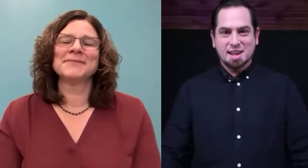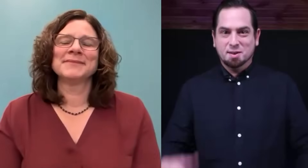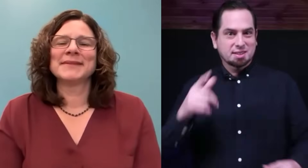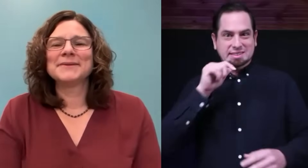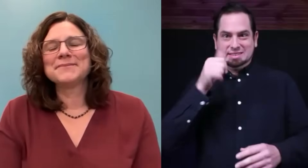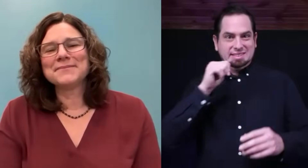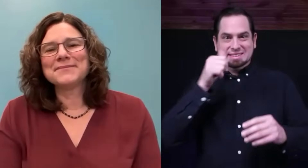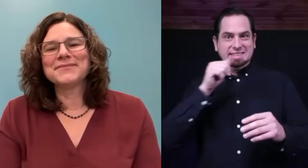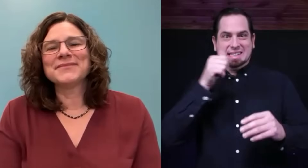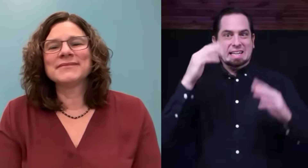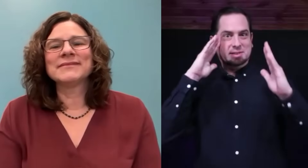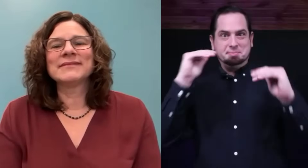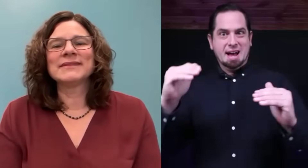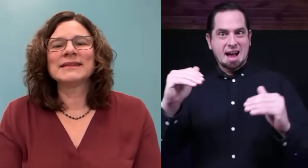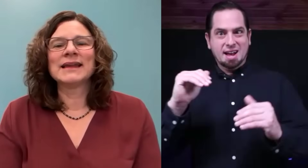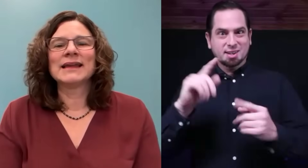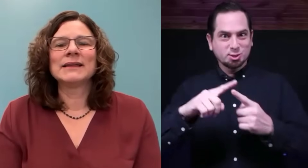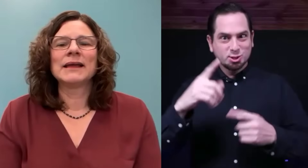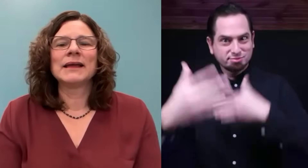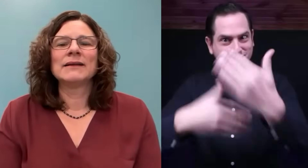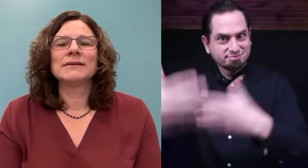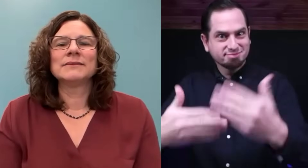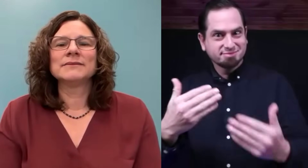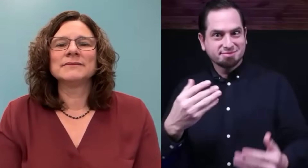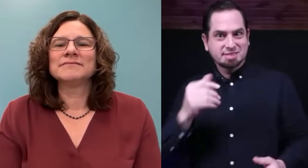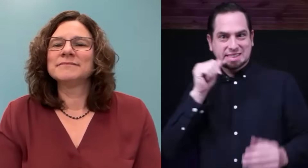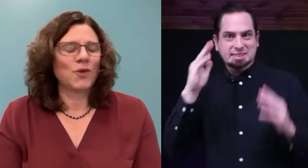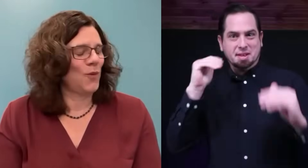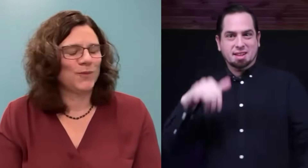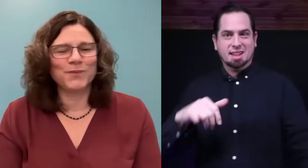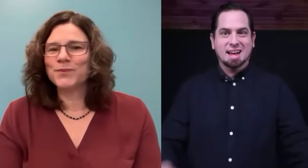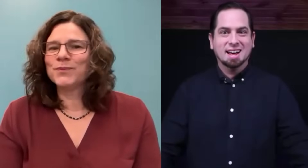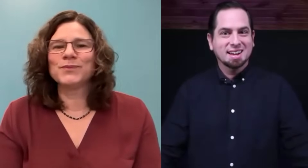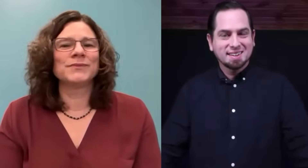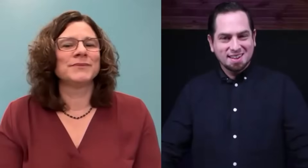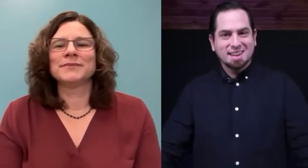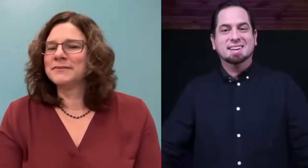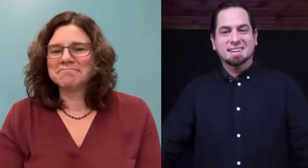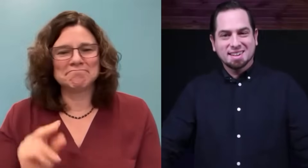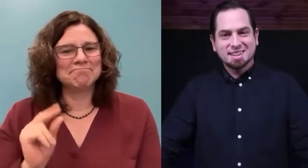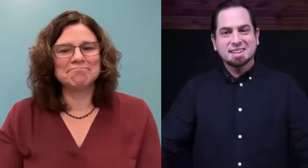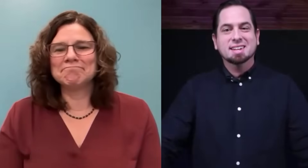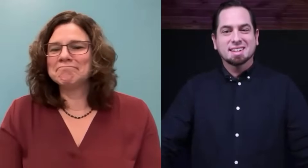Wow. You didn’t expect to get that far? No.